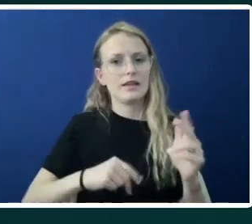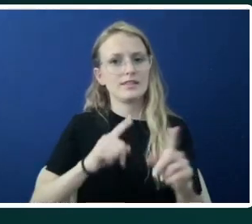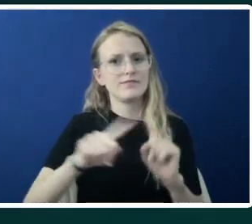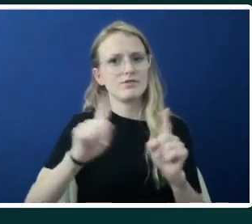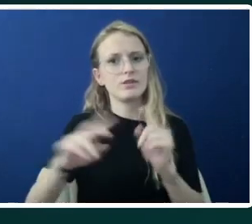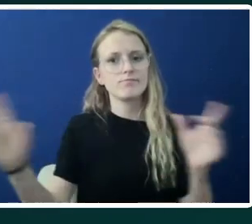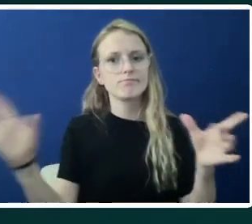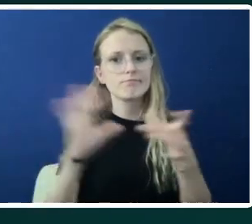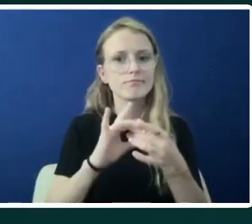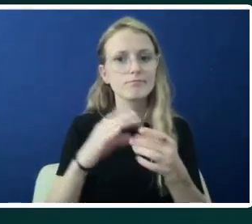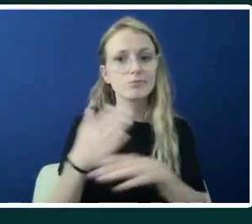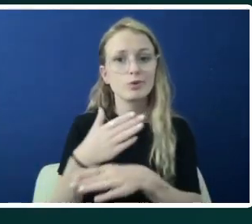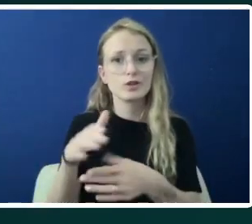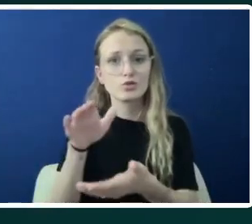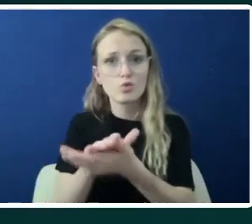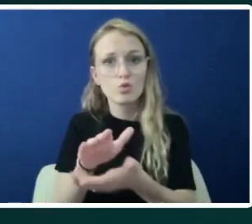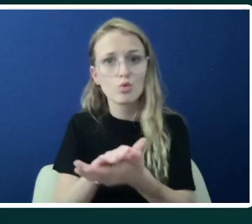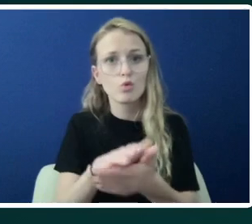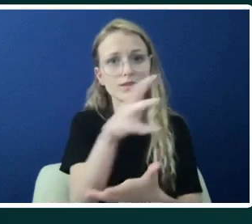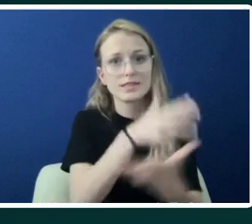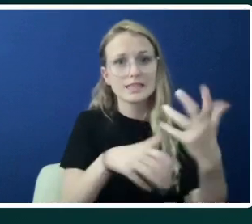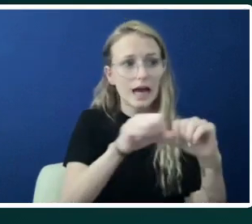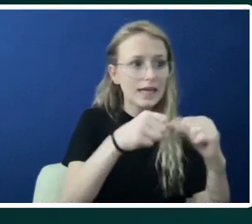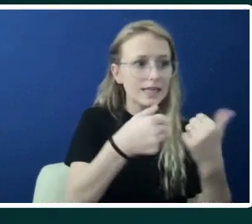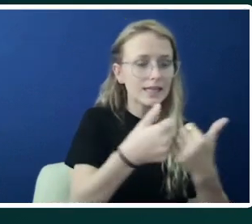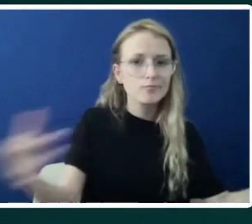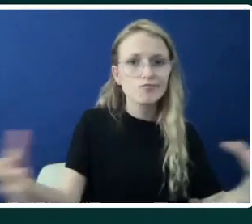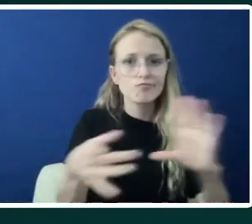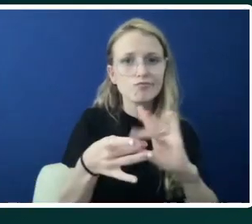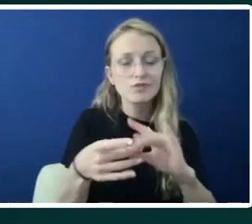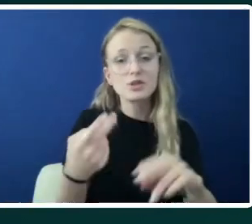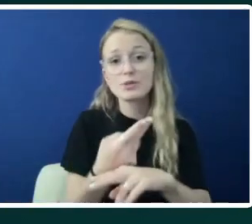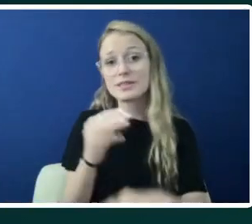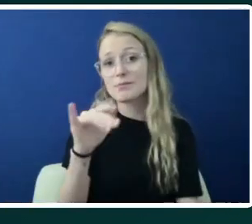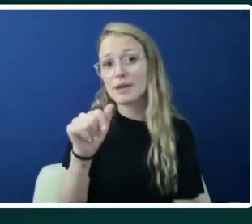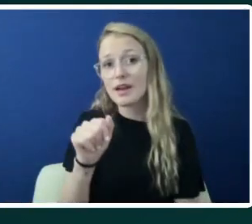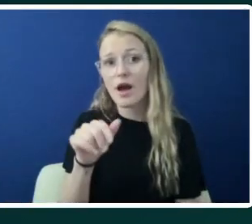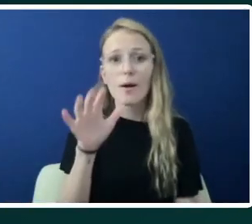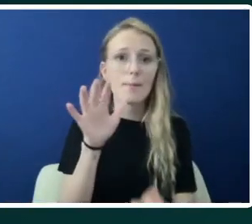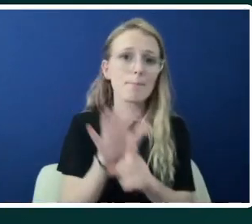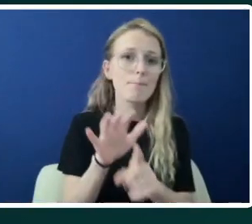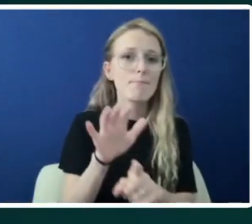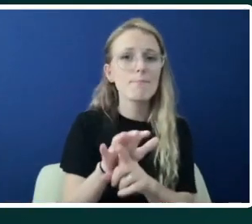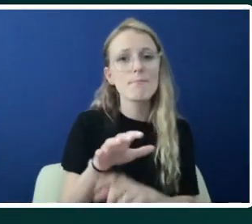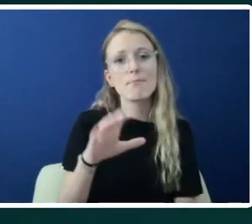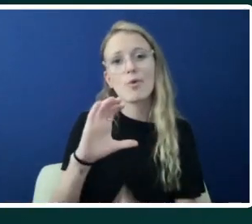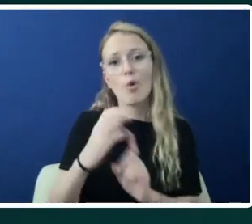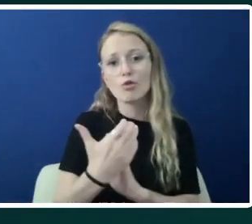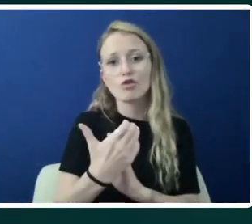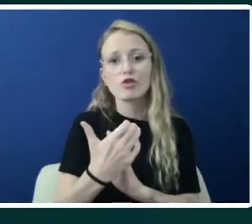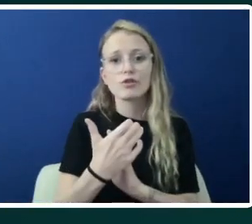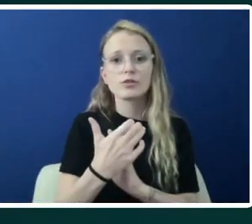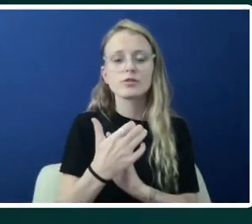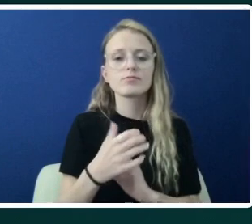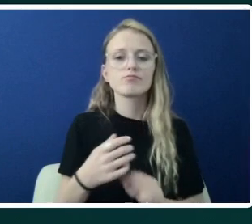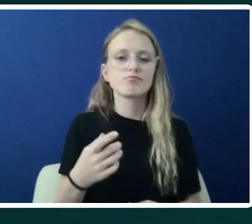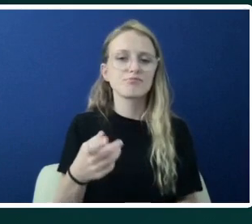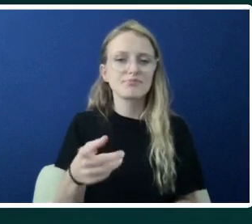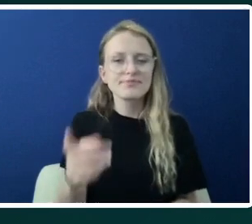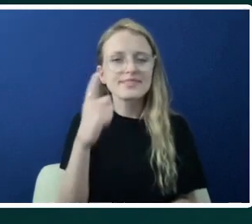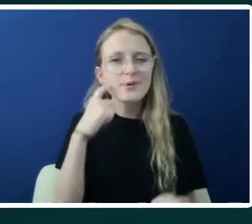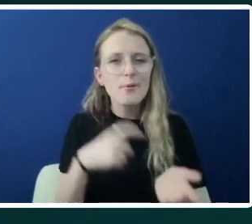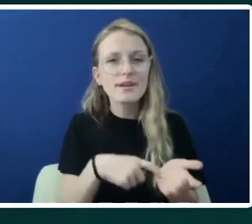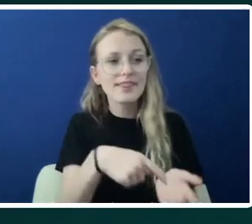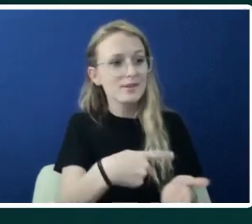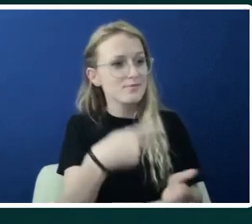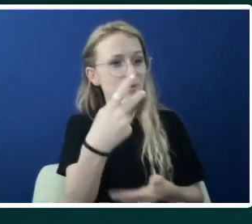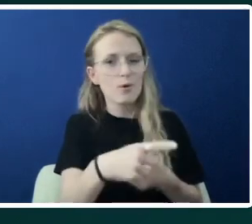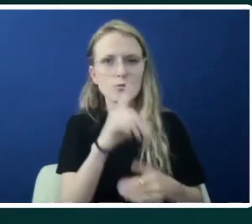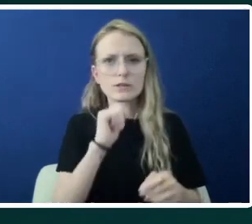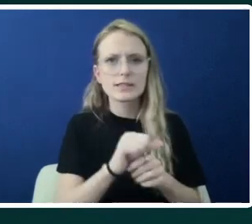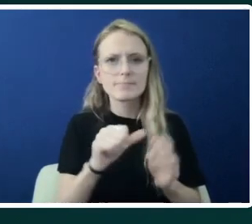the use of digital media and popular culture. You can see how this program exemplifies that, again,